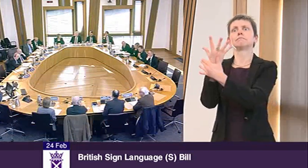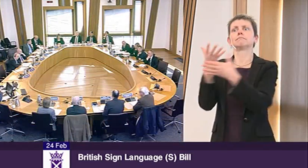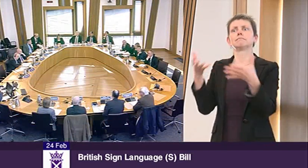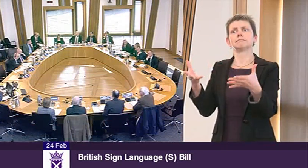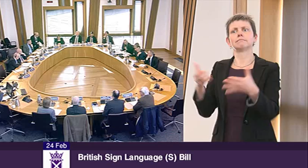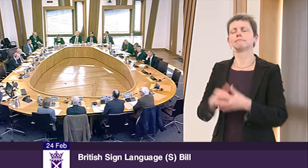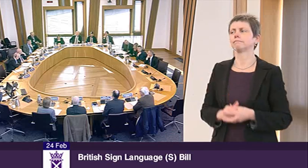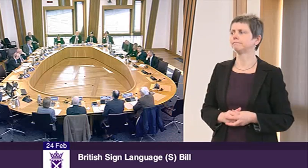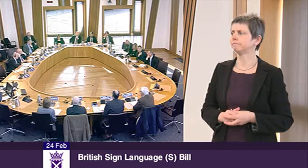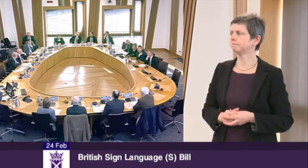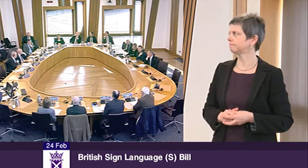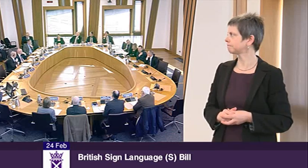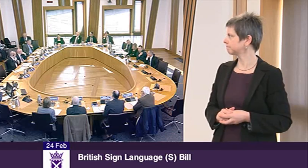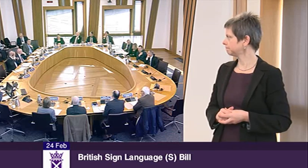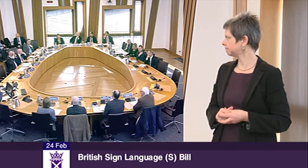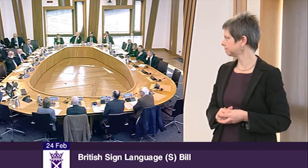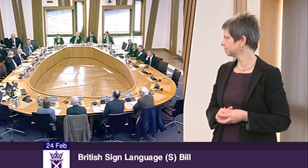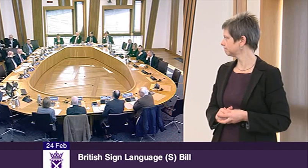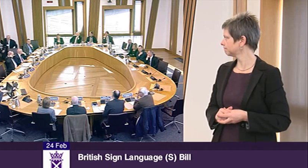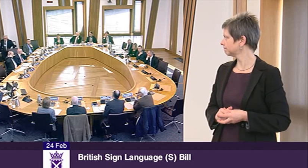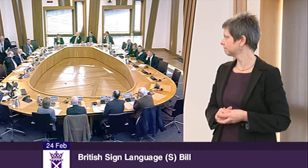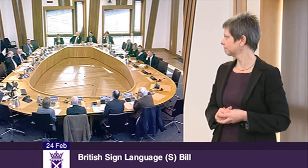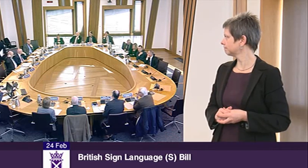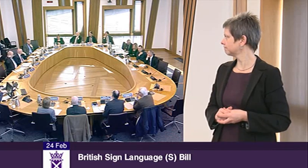Siobhan McMahon: I will finish by asking James Dornan’s final question because he has had